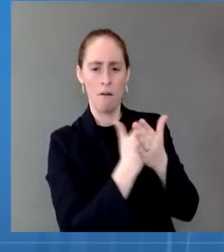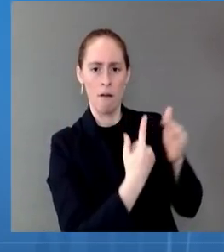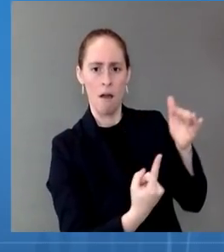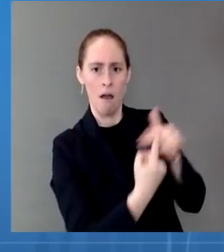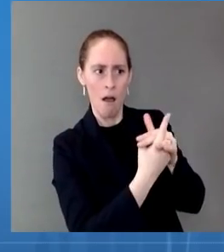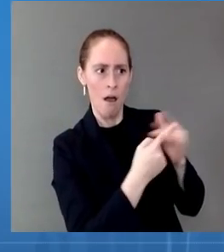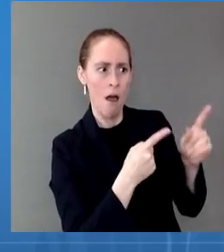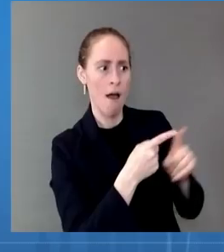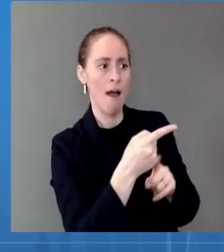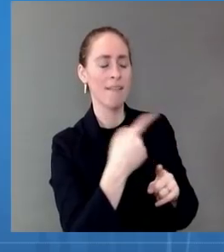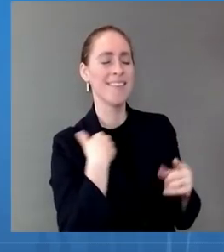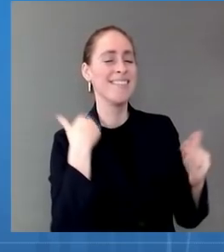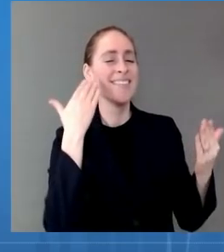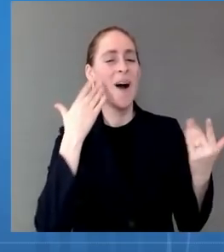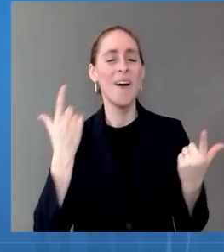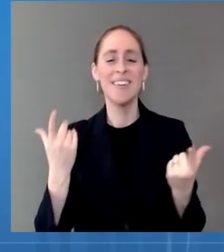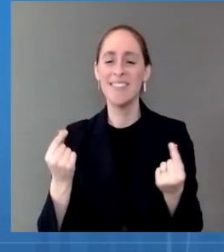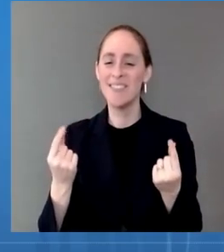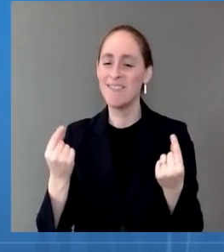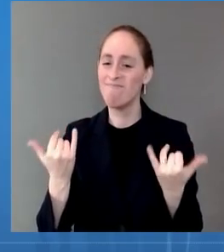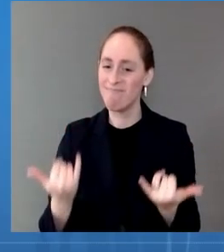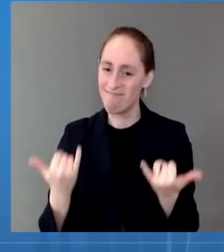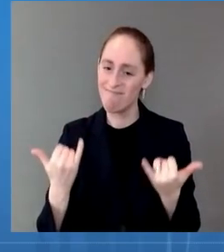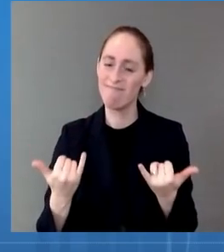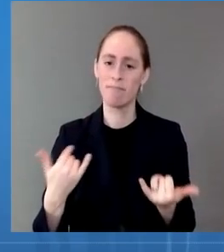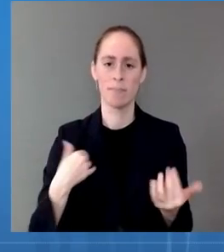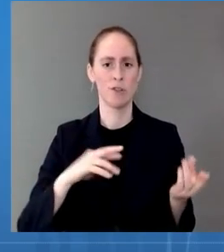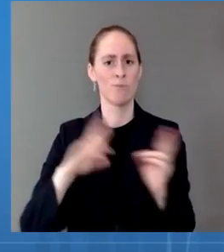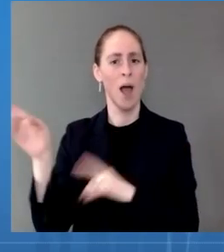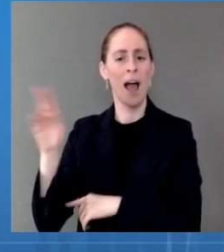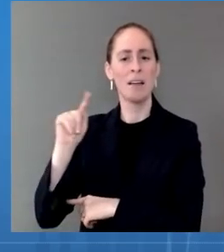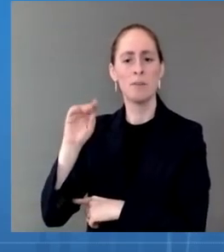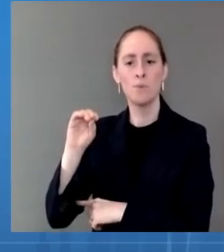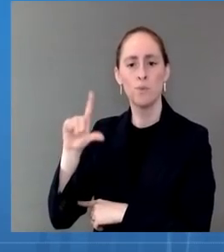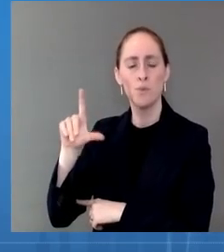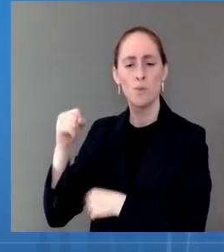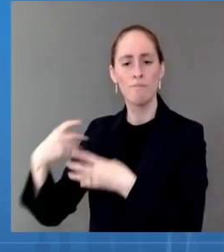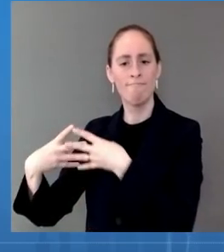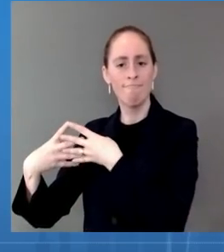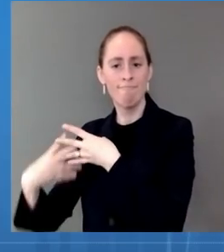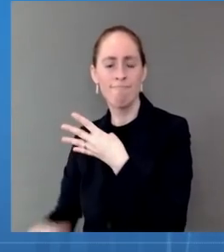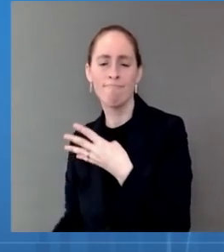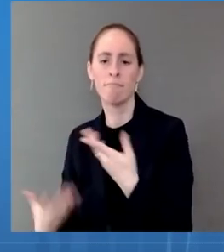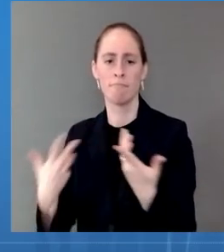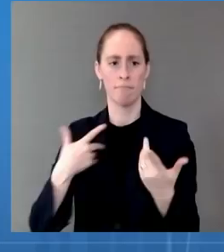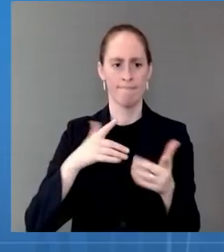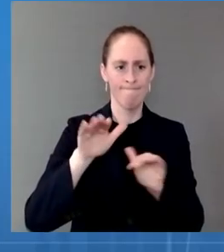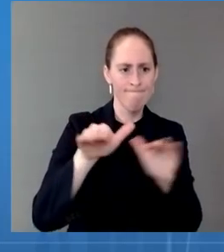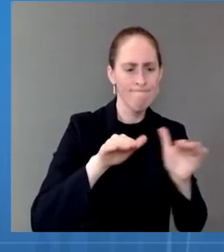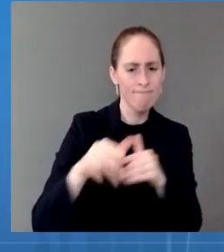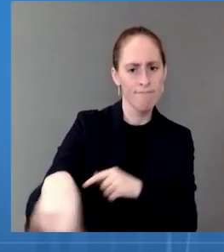that allow us to more safely resume any of the activities we amassed. These include gathering with our family and friends,